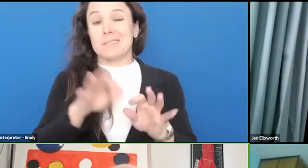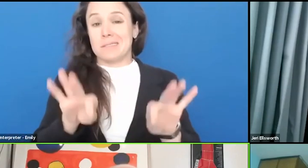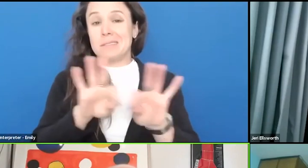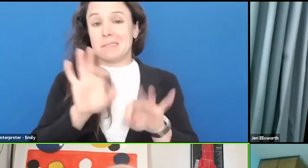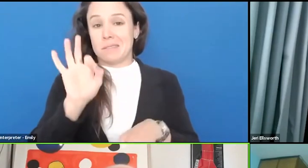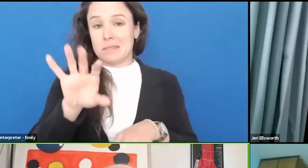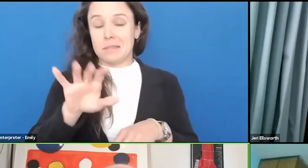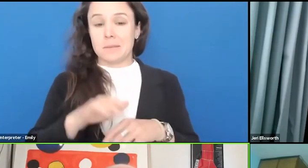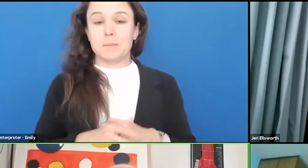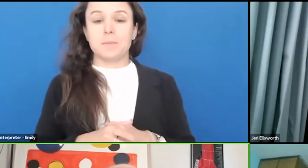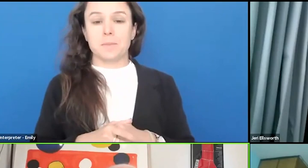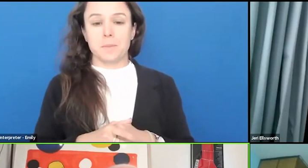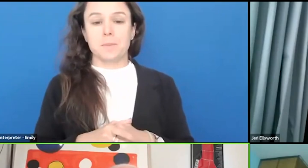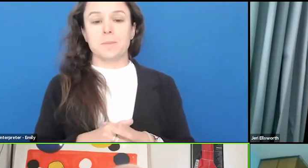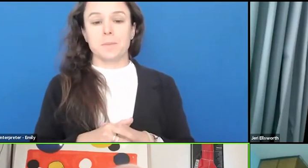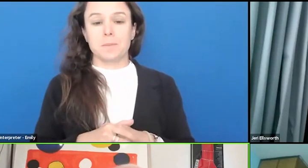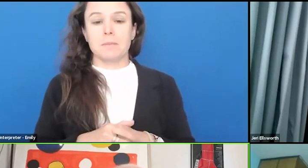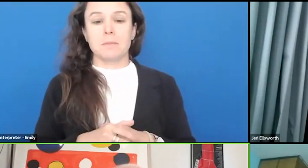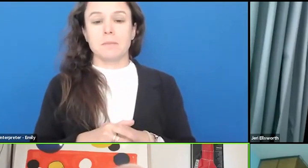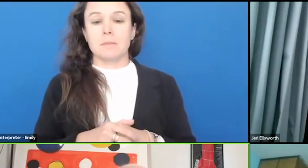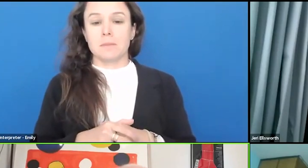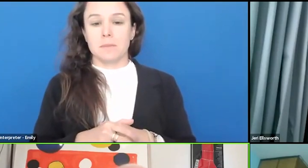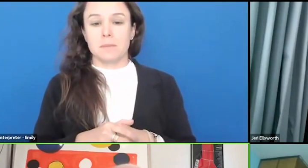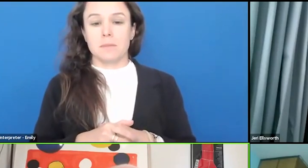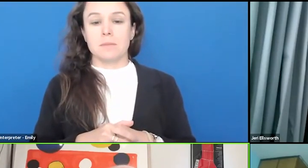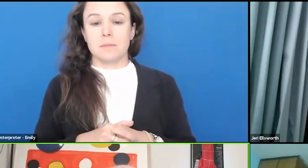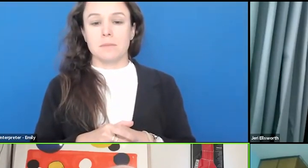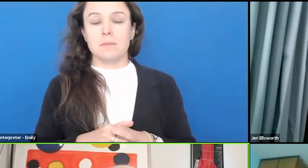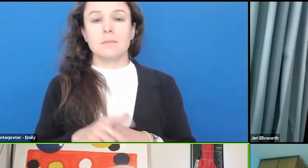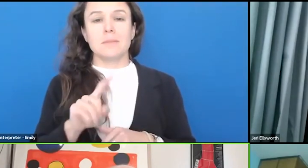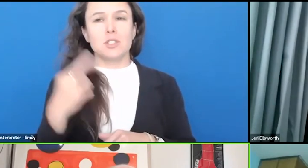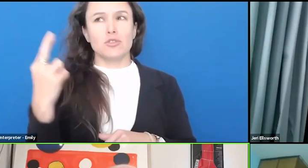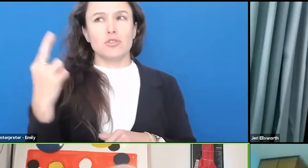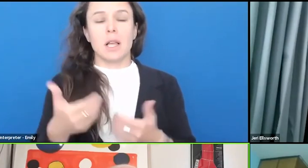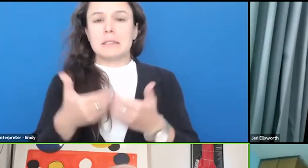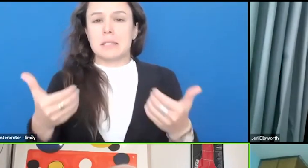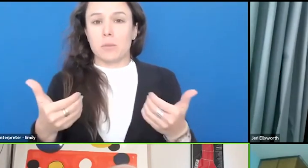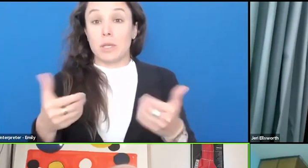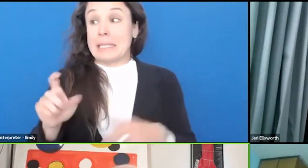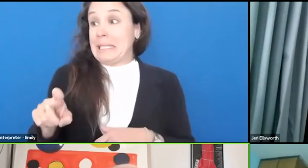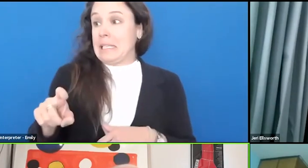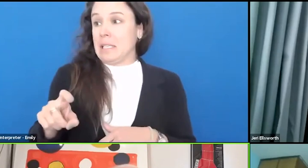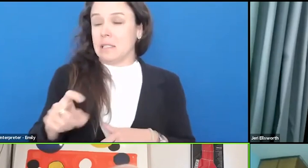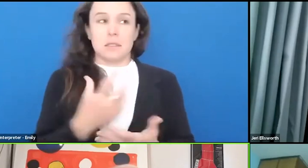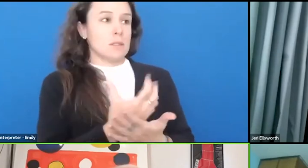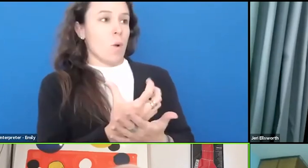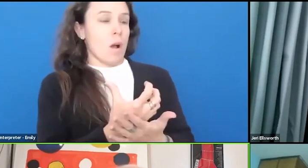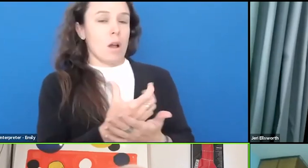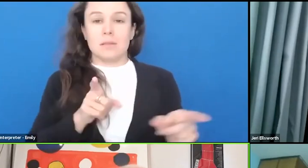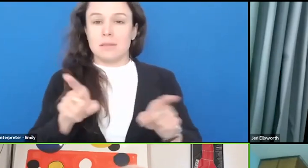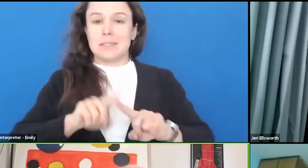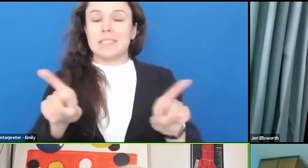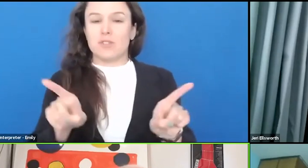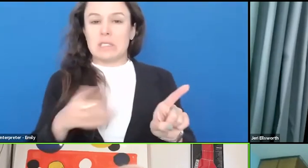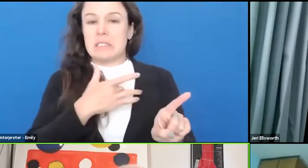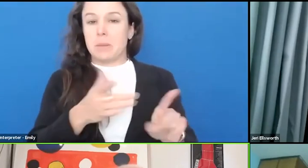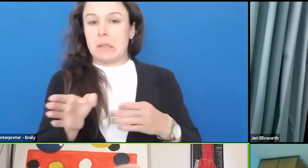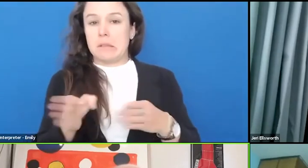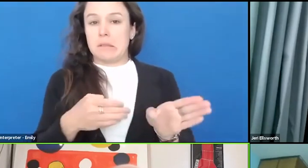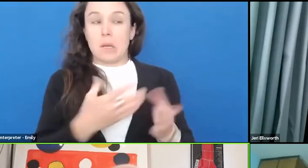one has to appreciate the difference between need and desire. And in most cases desire wins, so if